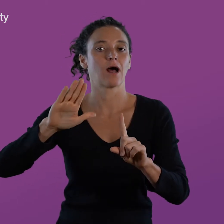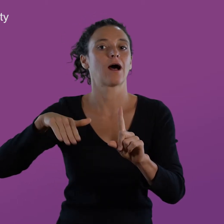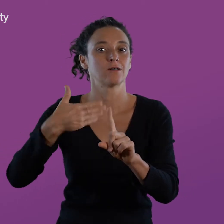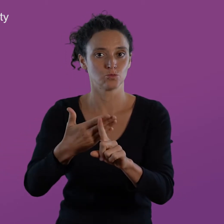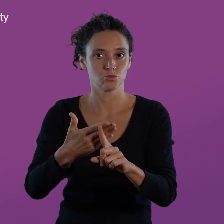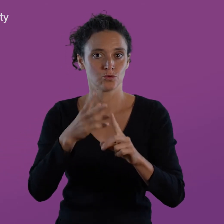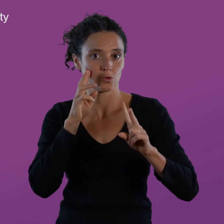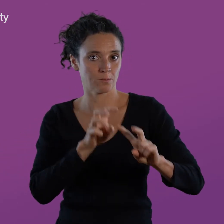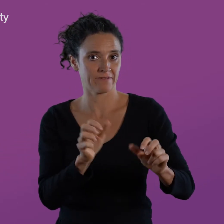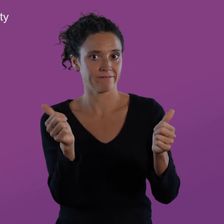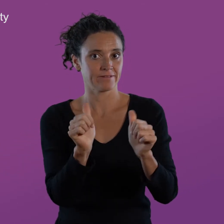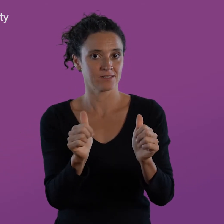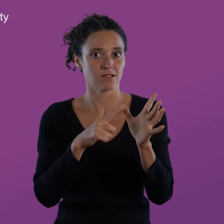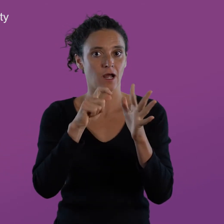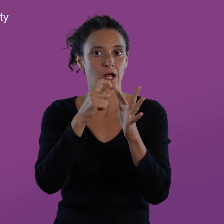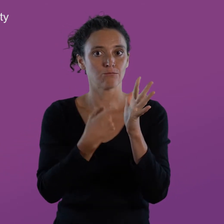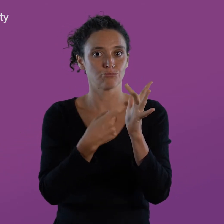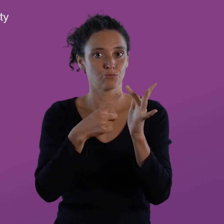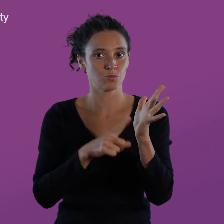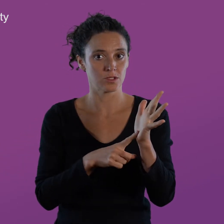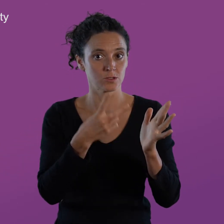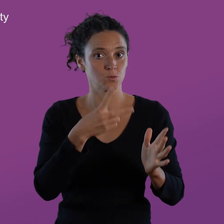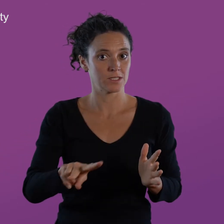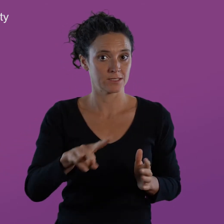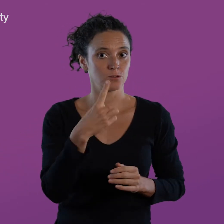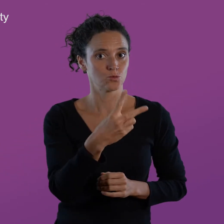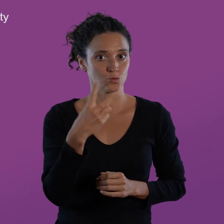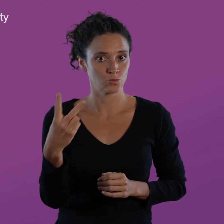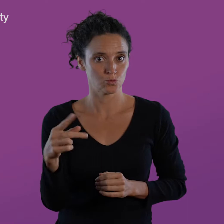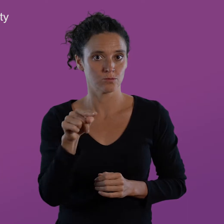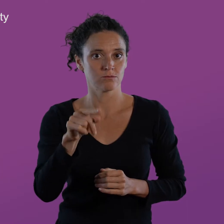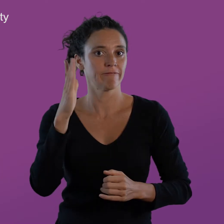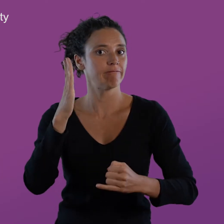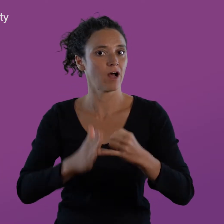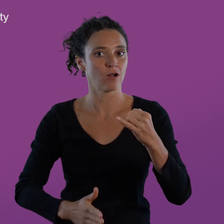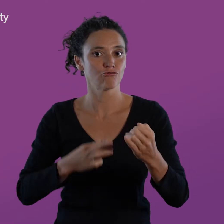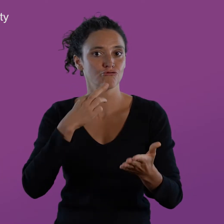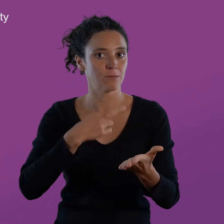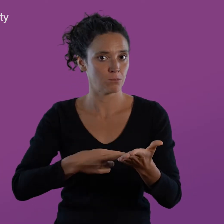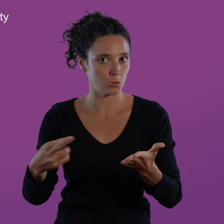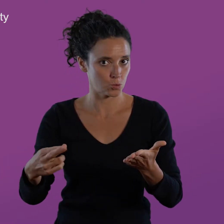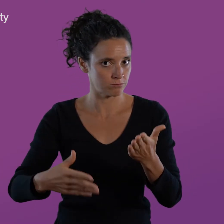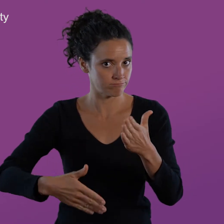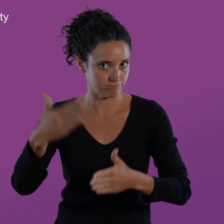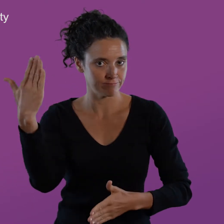share with us until the Royal Commission ends in April 2022 (when its final report is due).